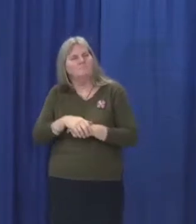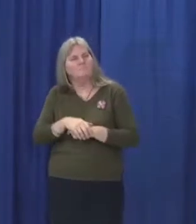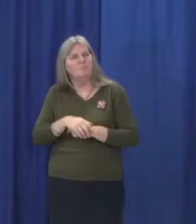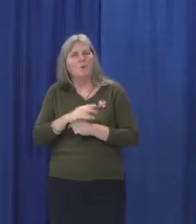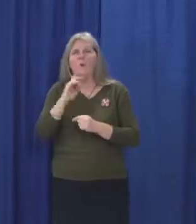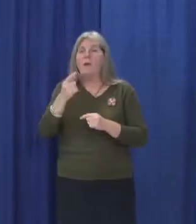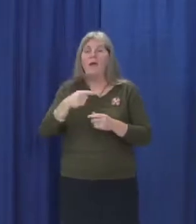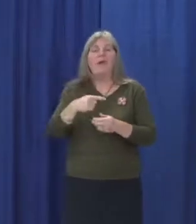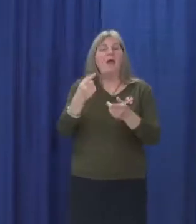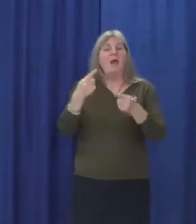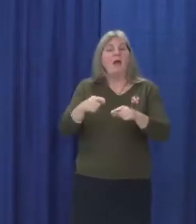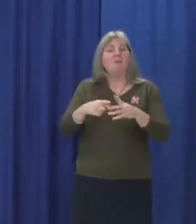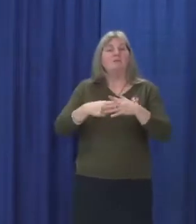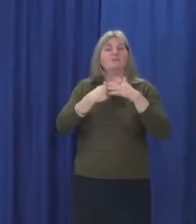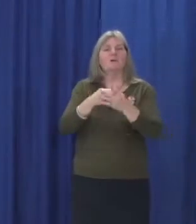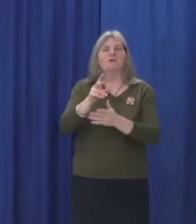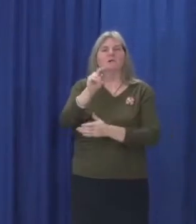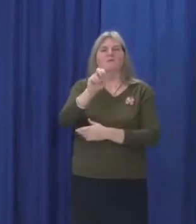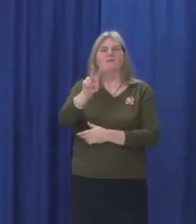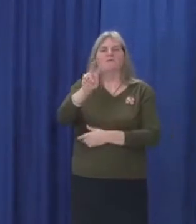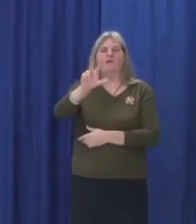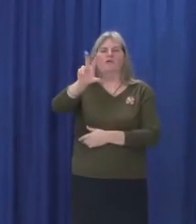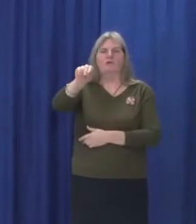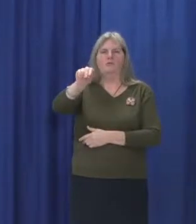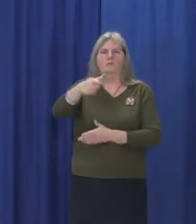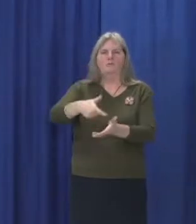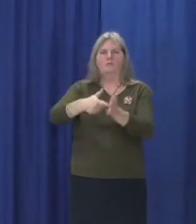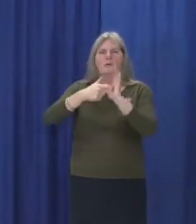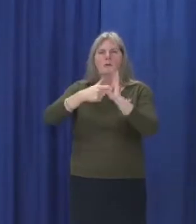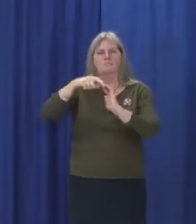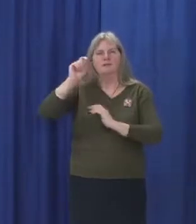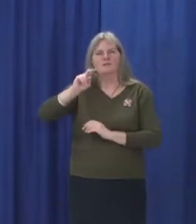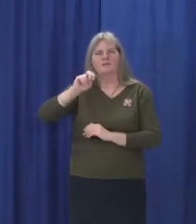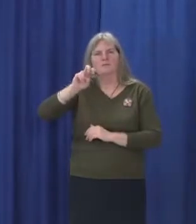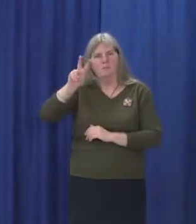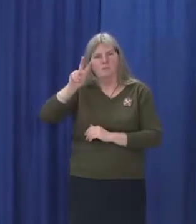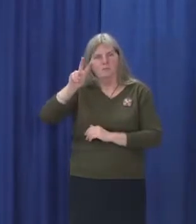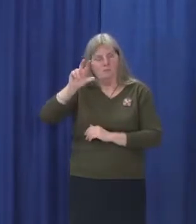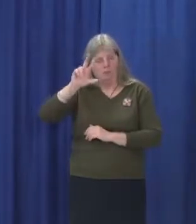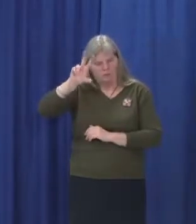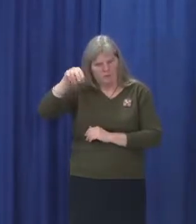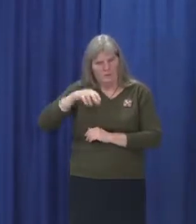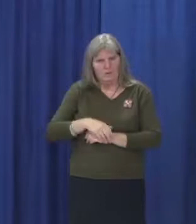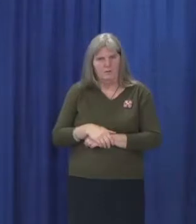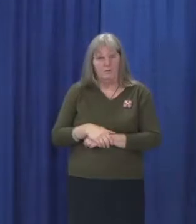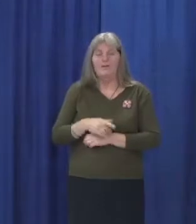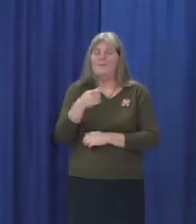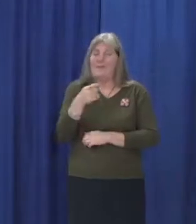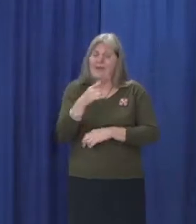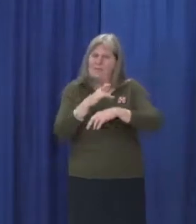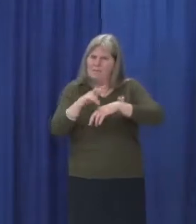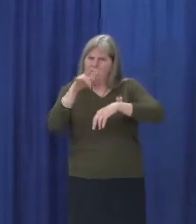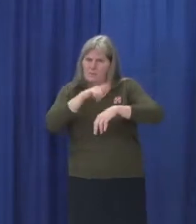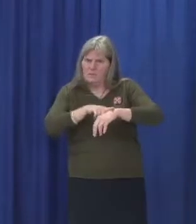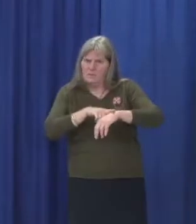effect on November 30th. This will ensure employees and frontline healthcare workers